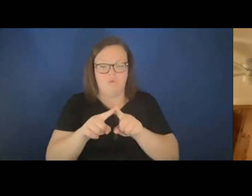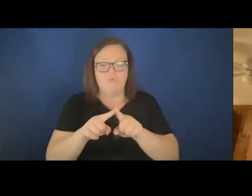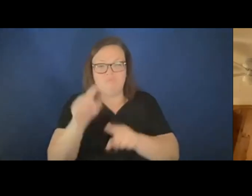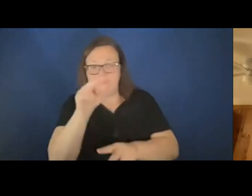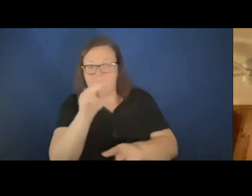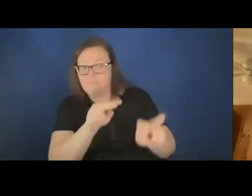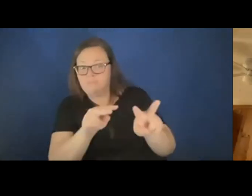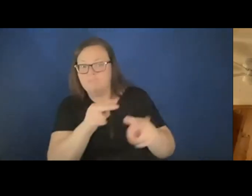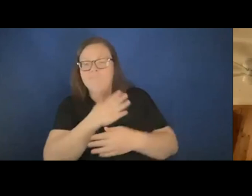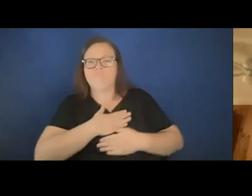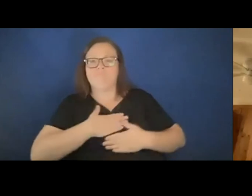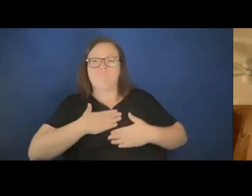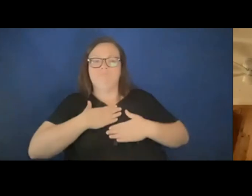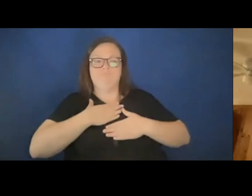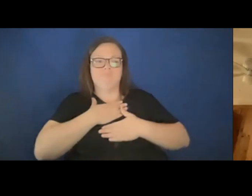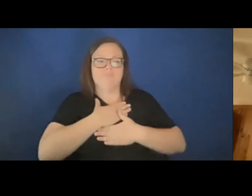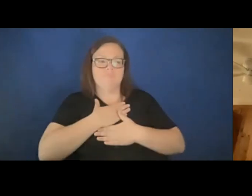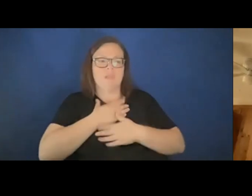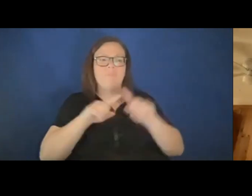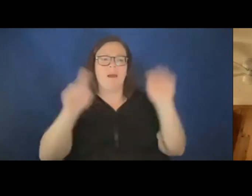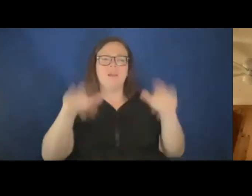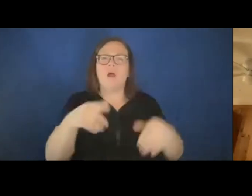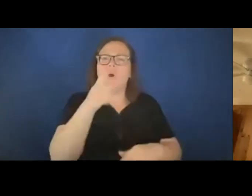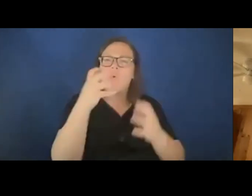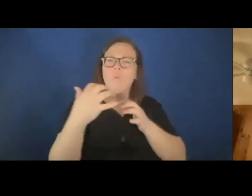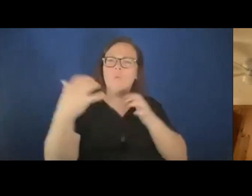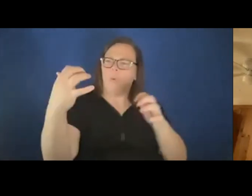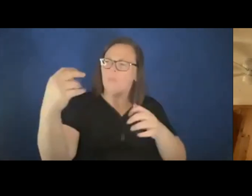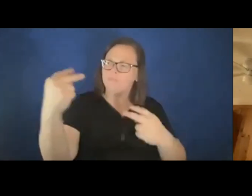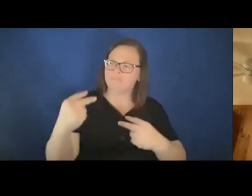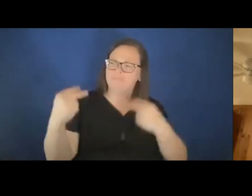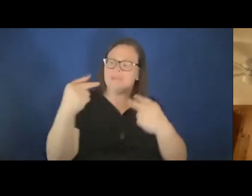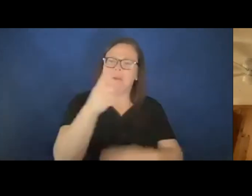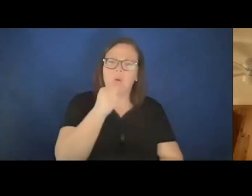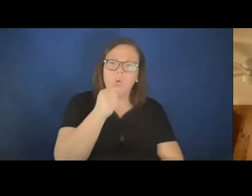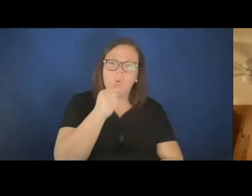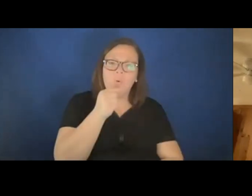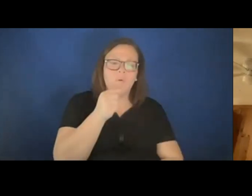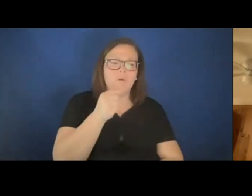in looking. But who is the audience of my looking & how far does a hurt stretch